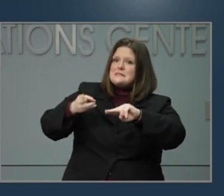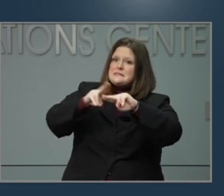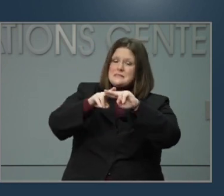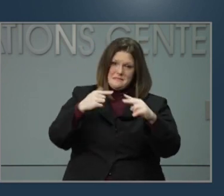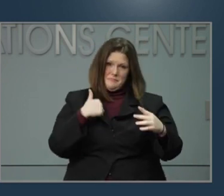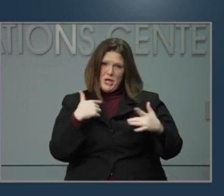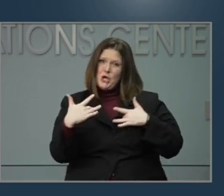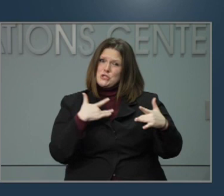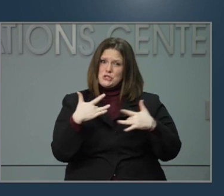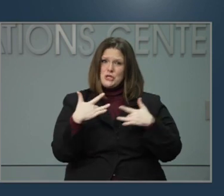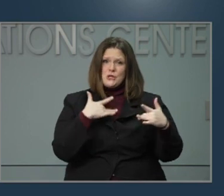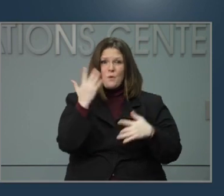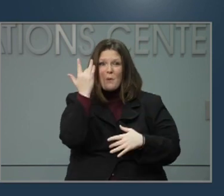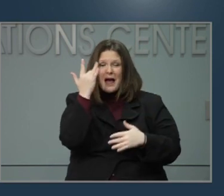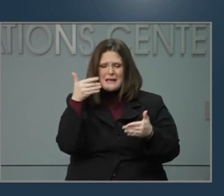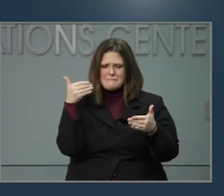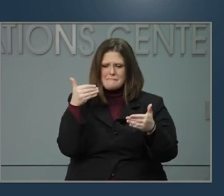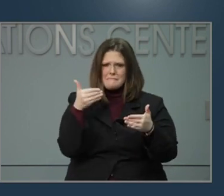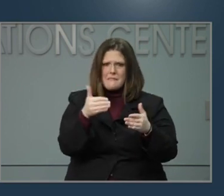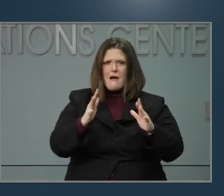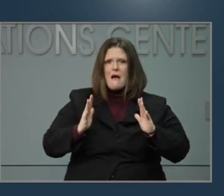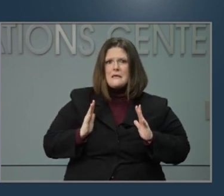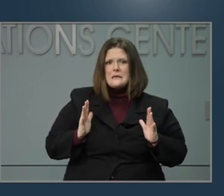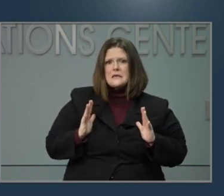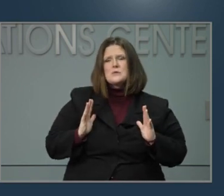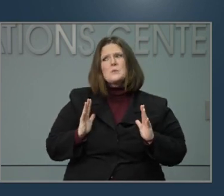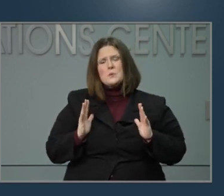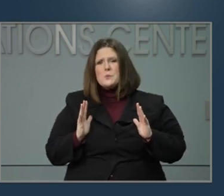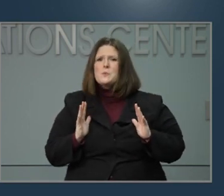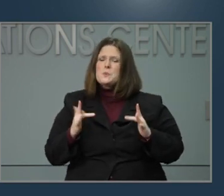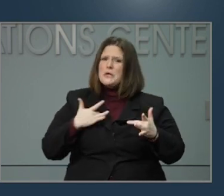UP. THIS IS CONCERNING PARTICULARLY